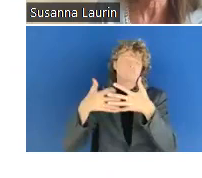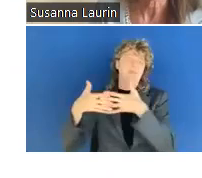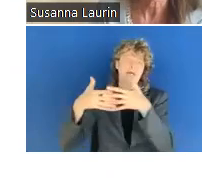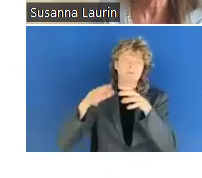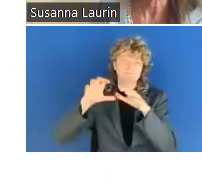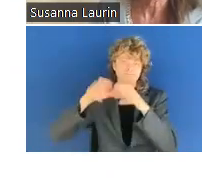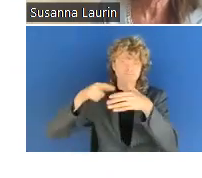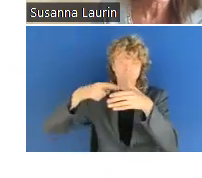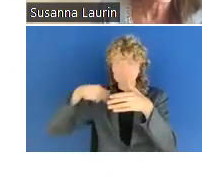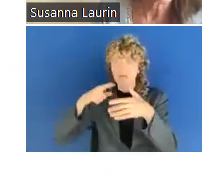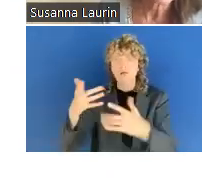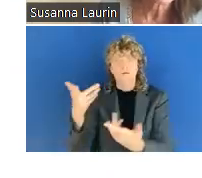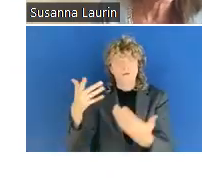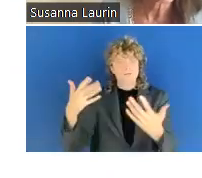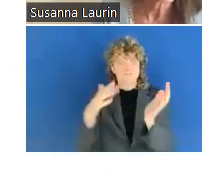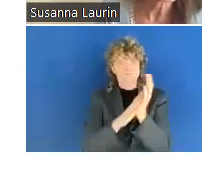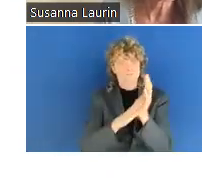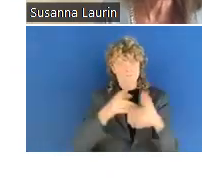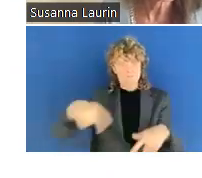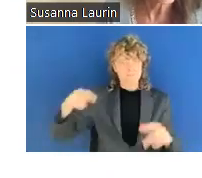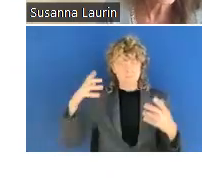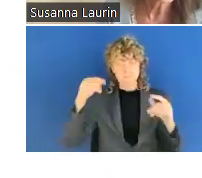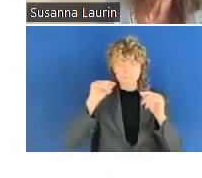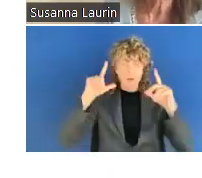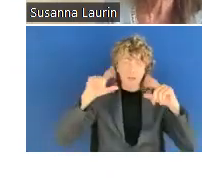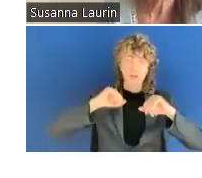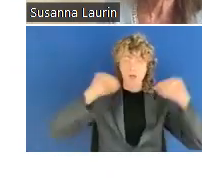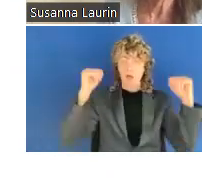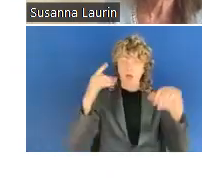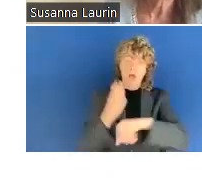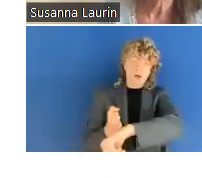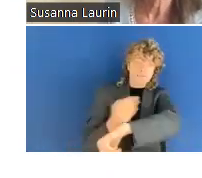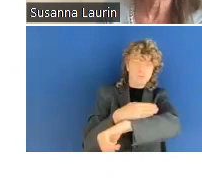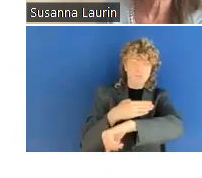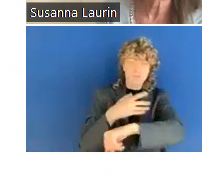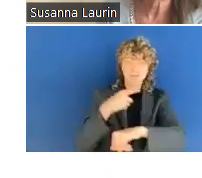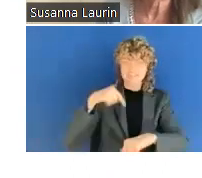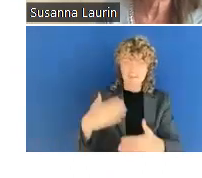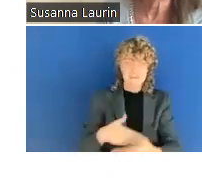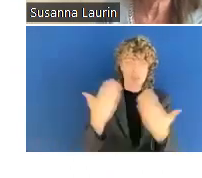So thank you, thank you everyone. And of course to our sponsors Siteimprove, Crawford Technologies and